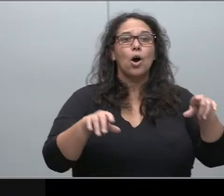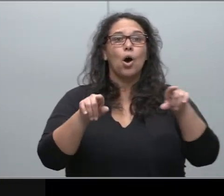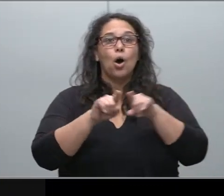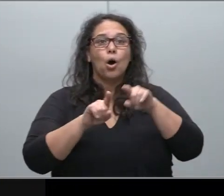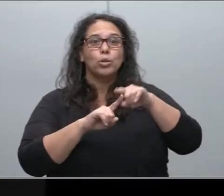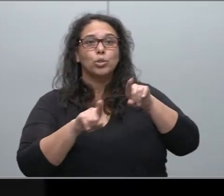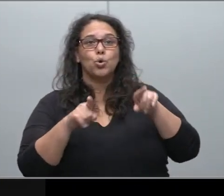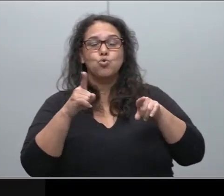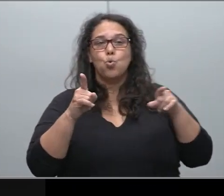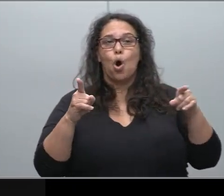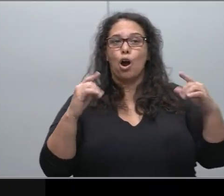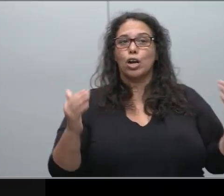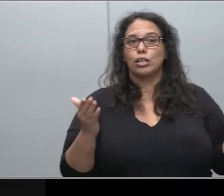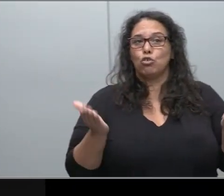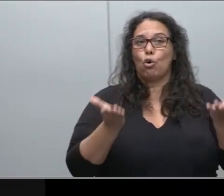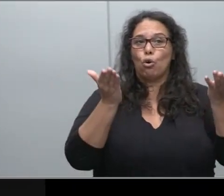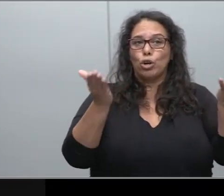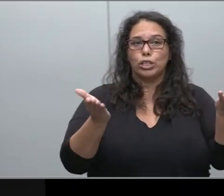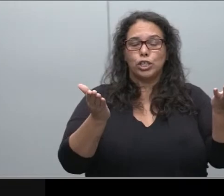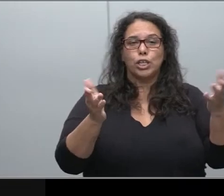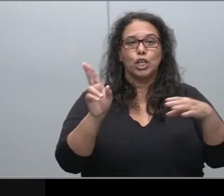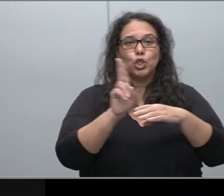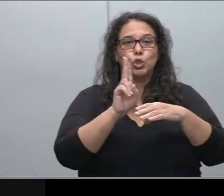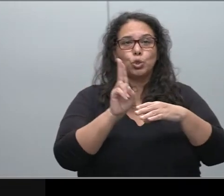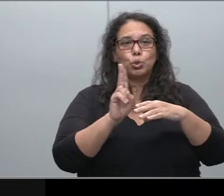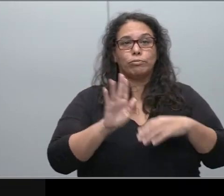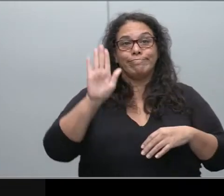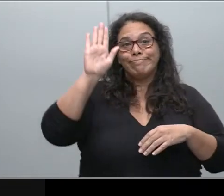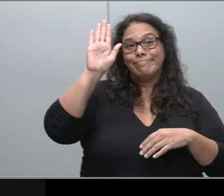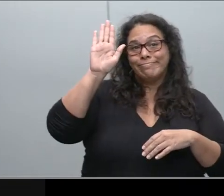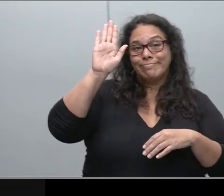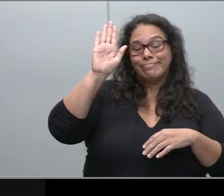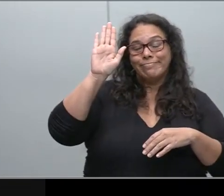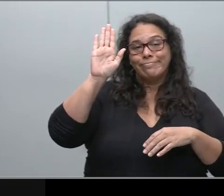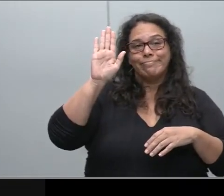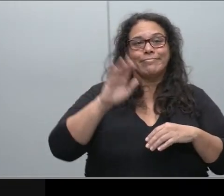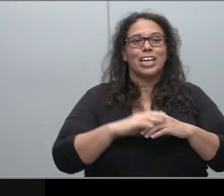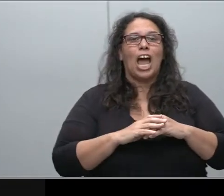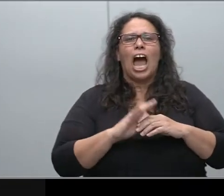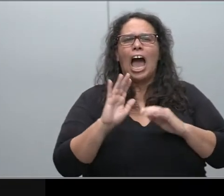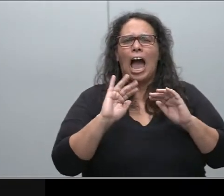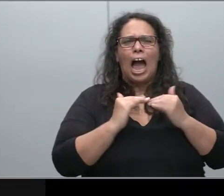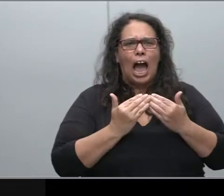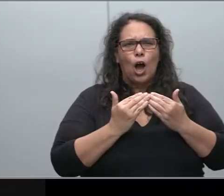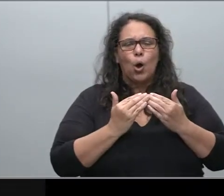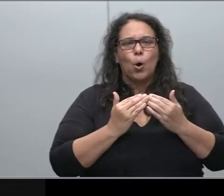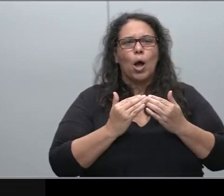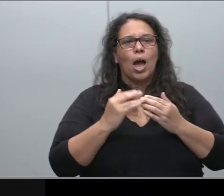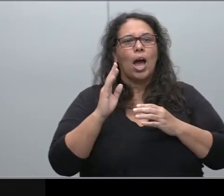Regarding social and emotional learning, Dr. Simon, in her previous work and in her current work,